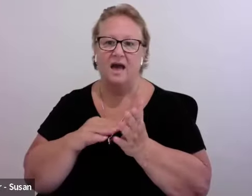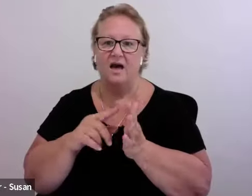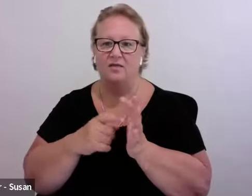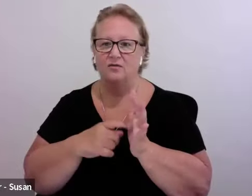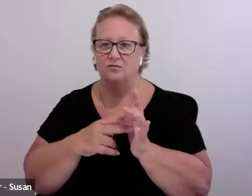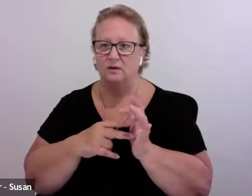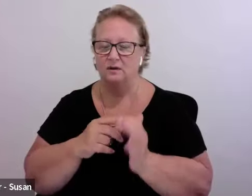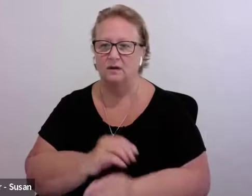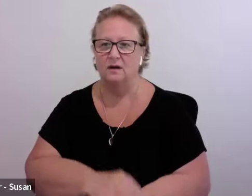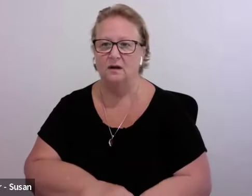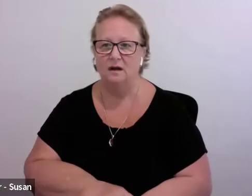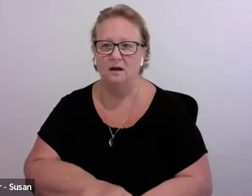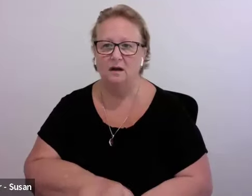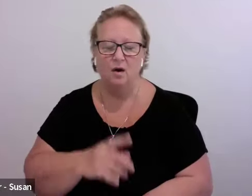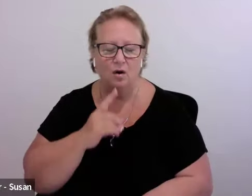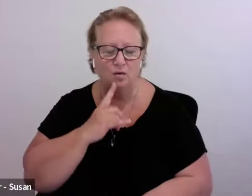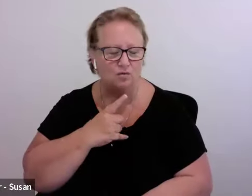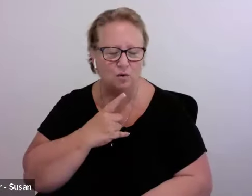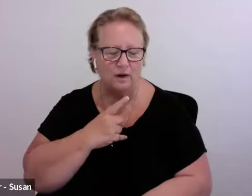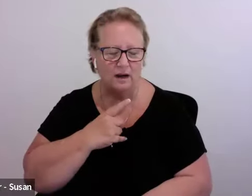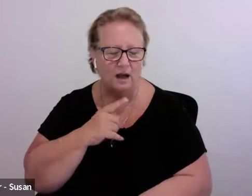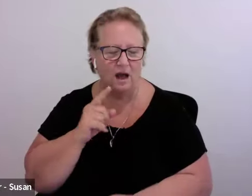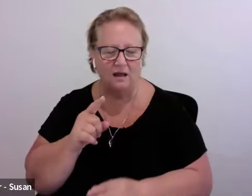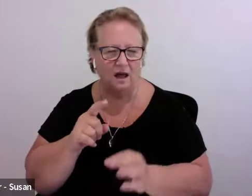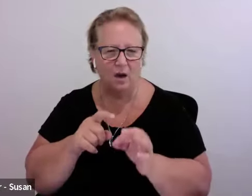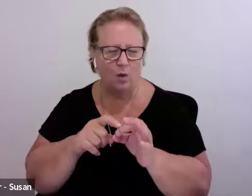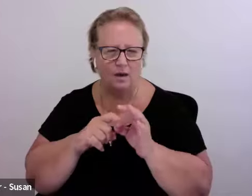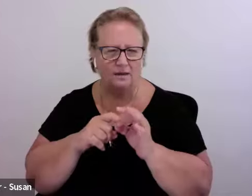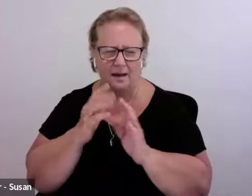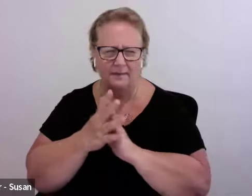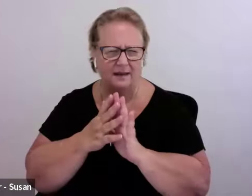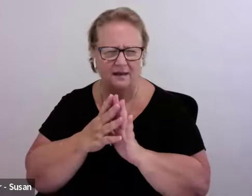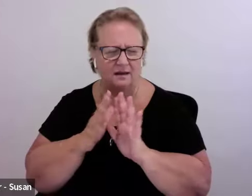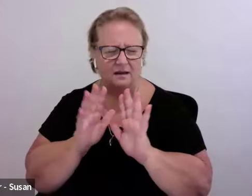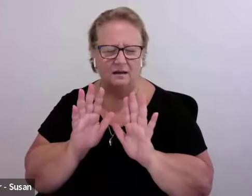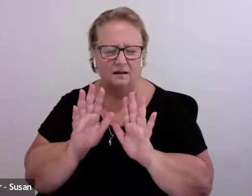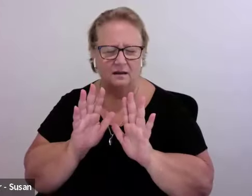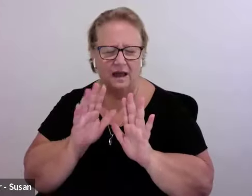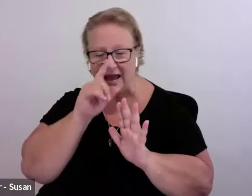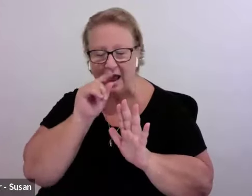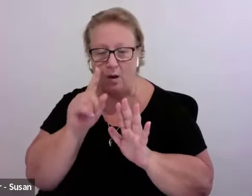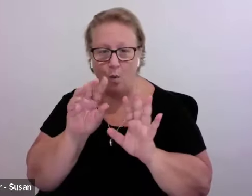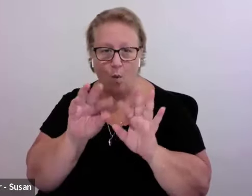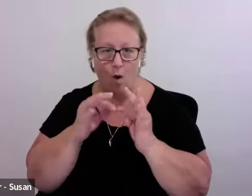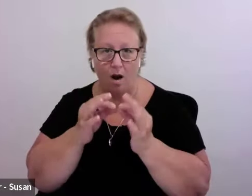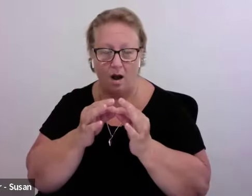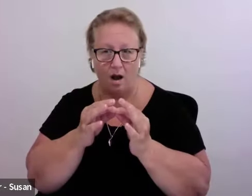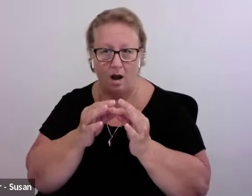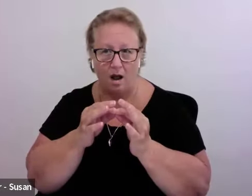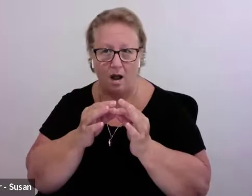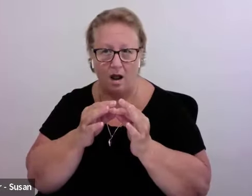might hand over to you to tackle that one first, Catherine, and then I'll tackle at the end.